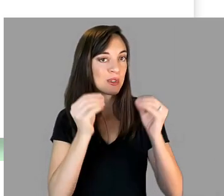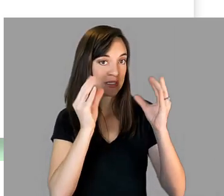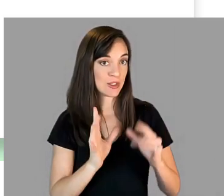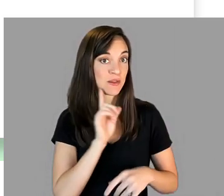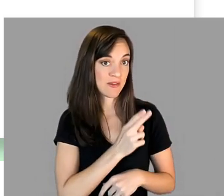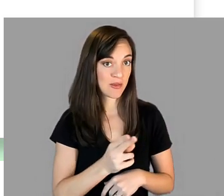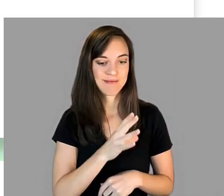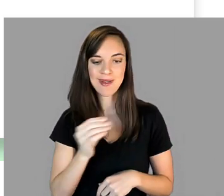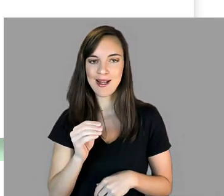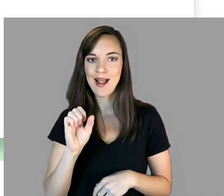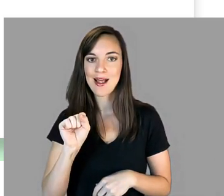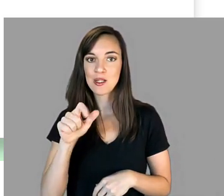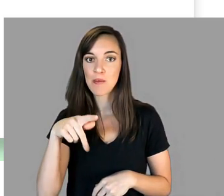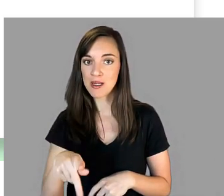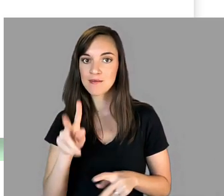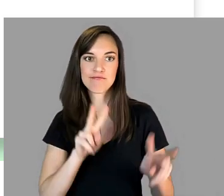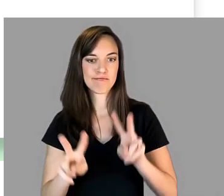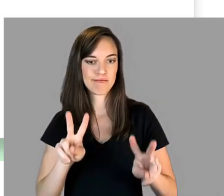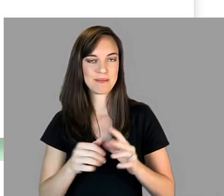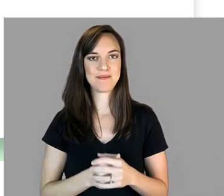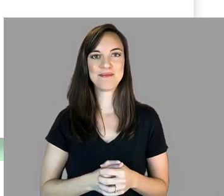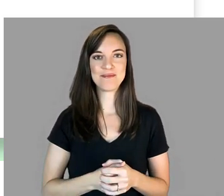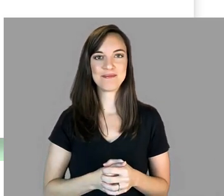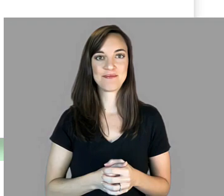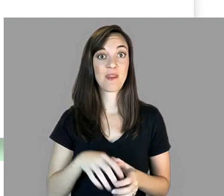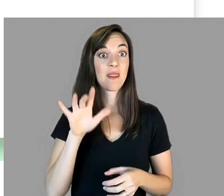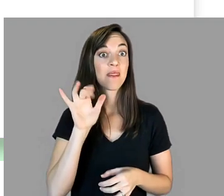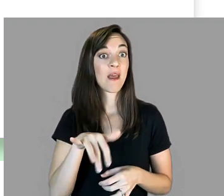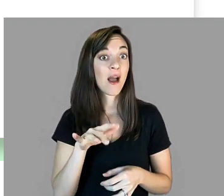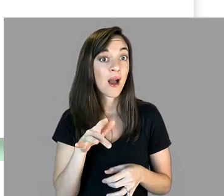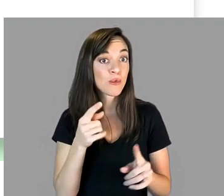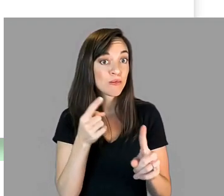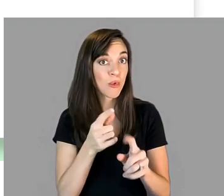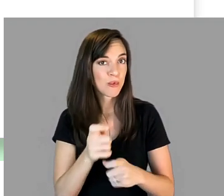measured through observation by the teacher of the deaf/hard of hearing and the SLP.